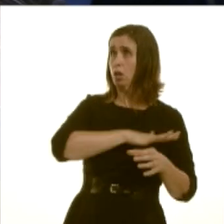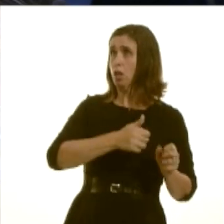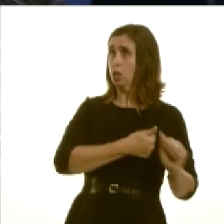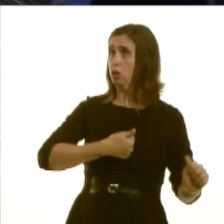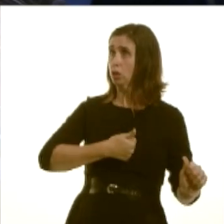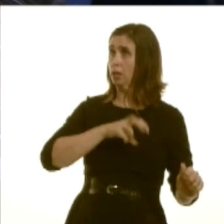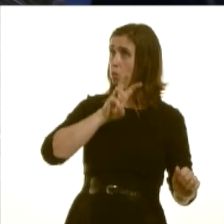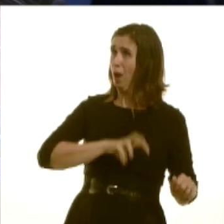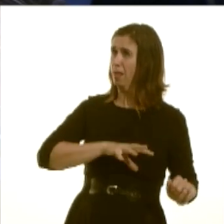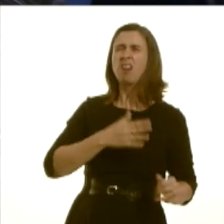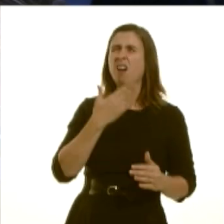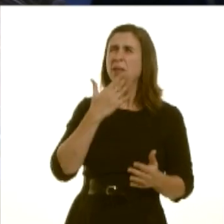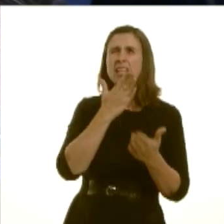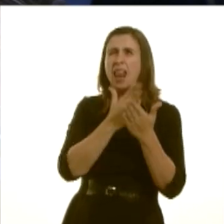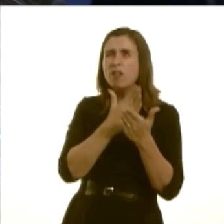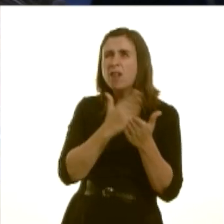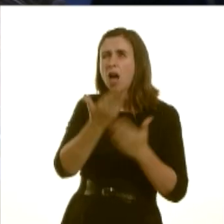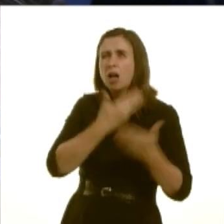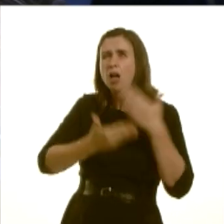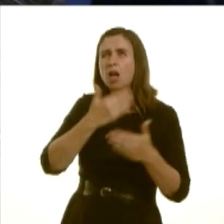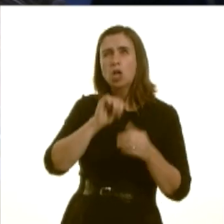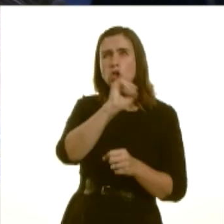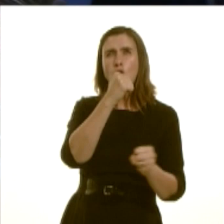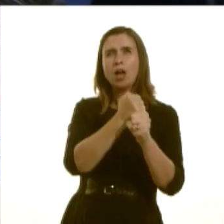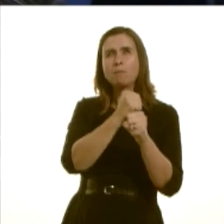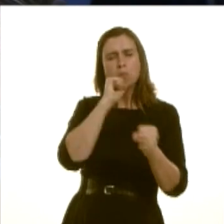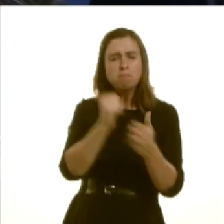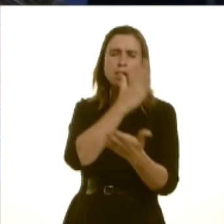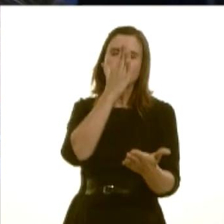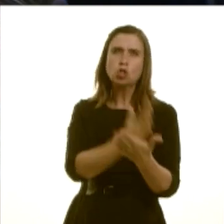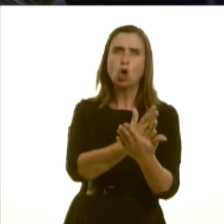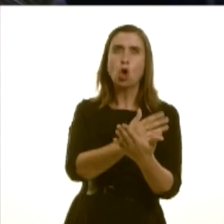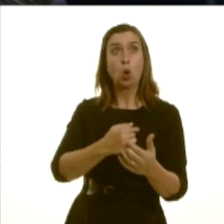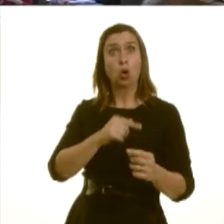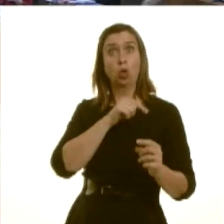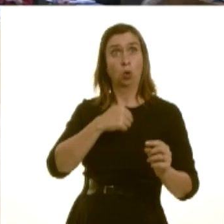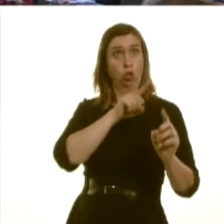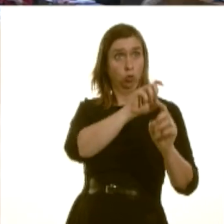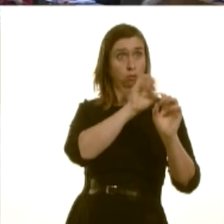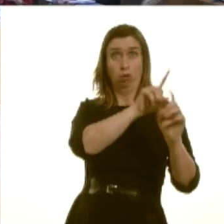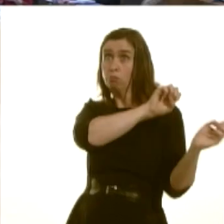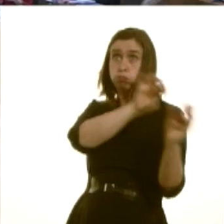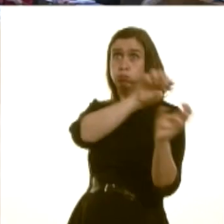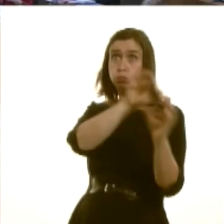could you be a bit more specific as to how your Government is ensuring that those views are being represented within those discussions? Carwyn Jones: Those views are exceptionally